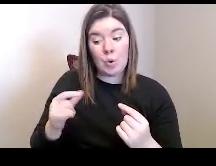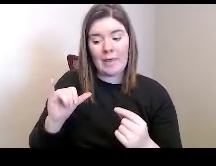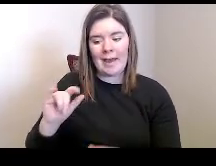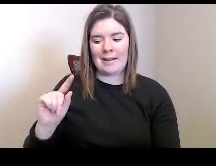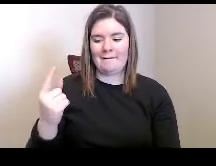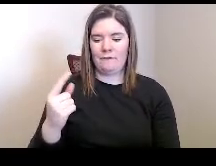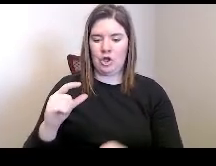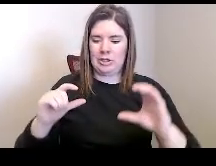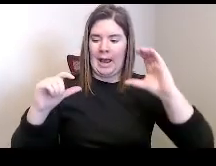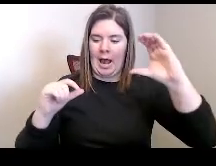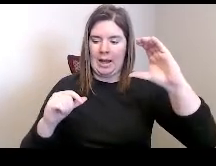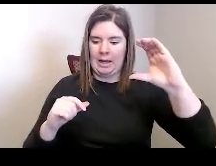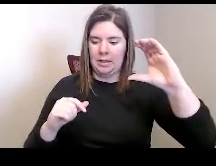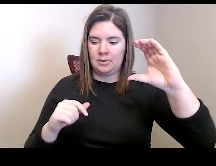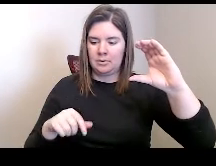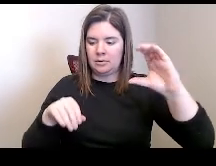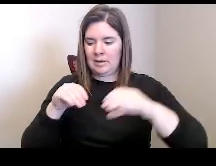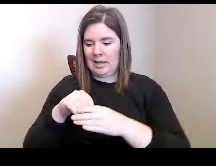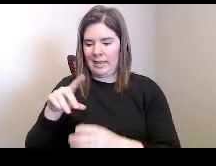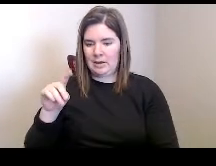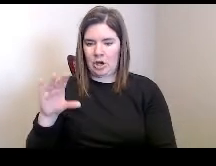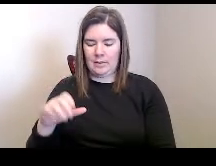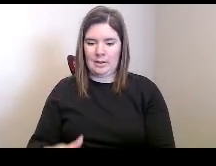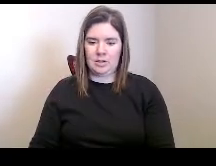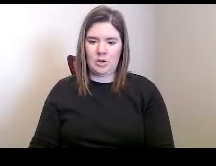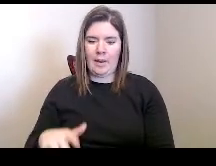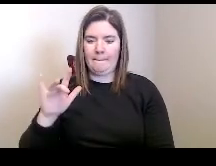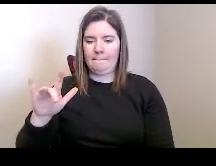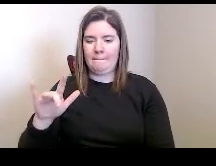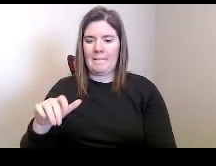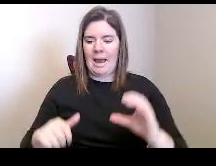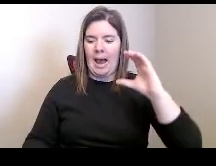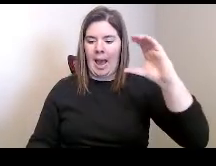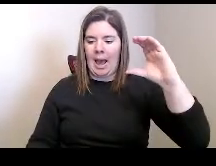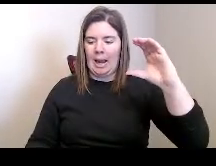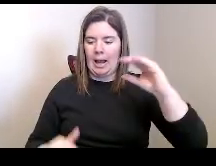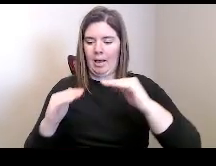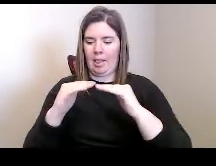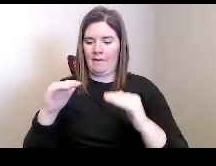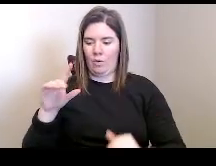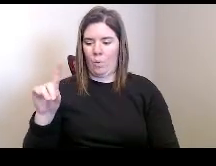So, I'm going to go ahead and select heading level 1 from the styles here.